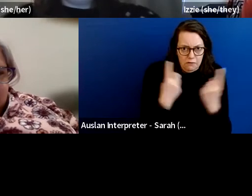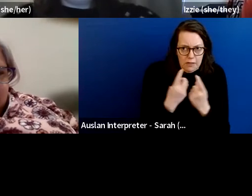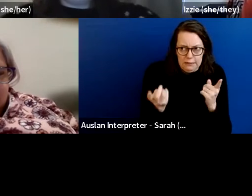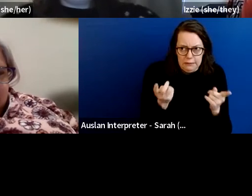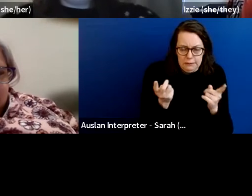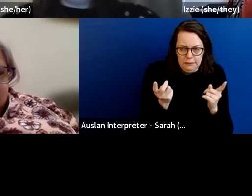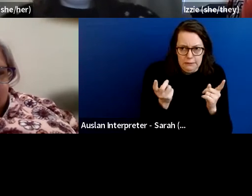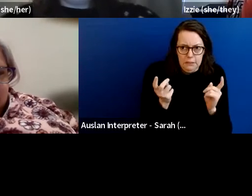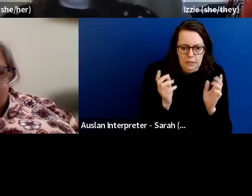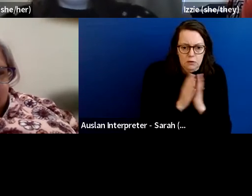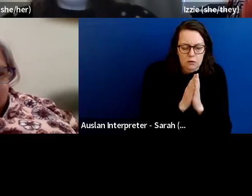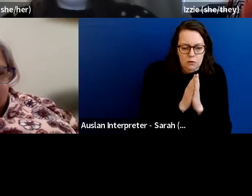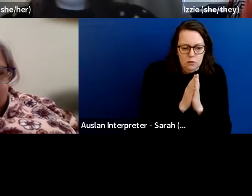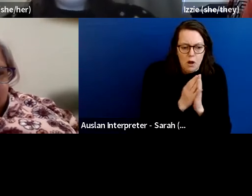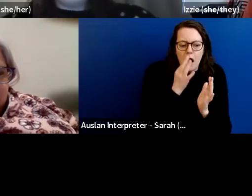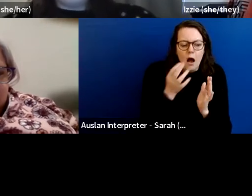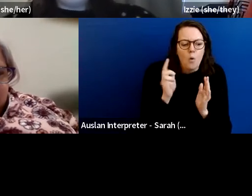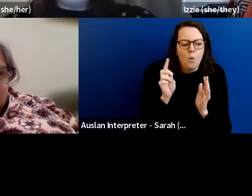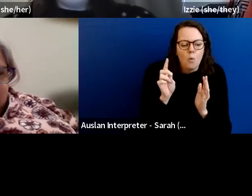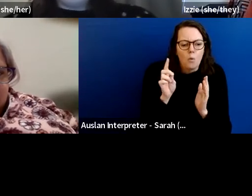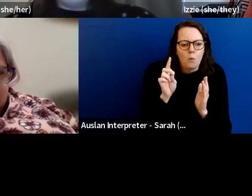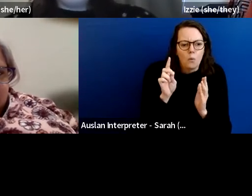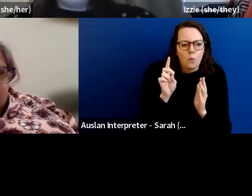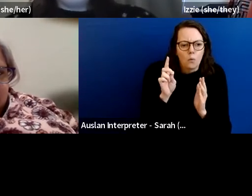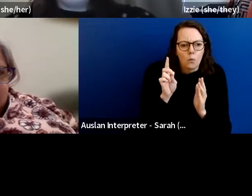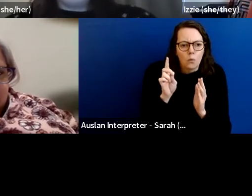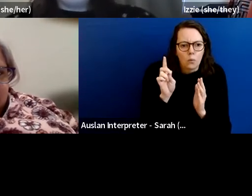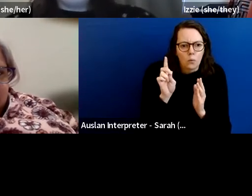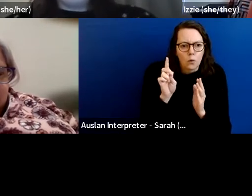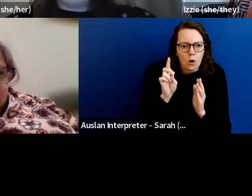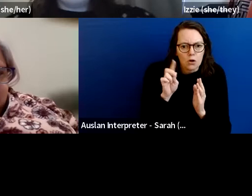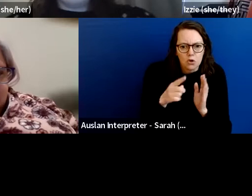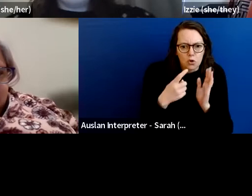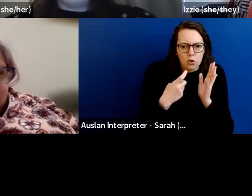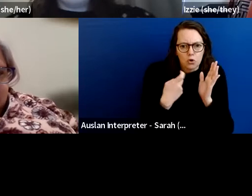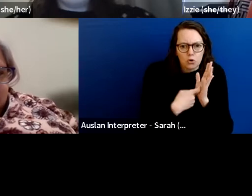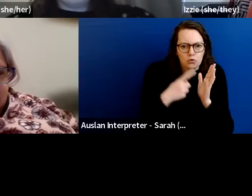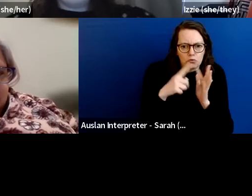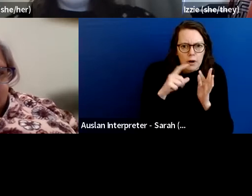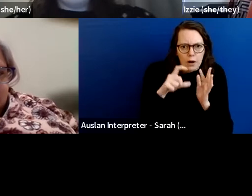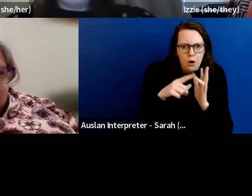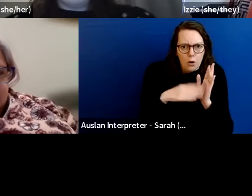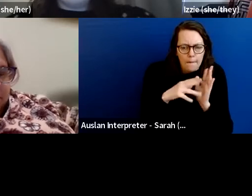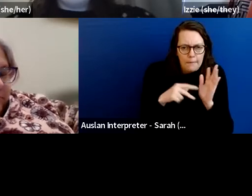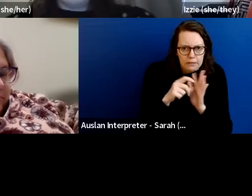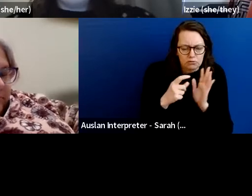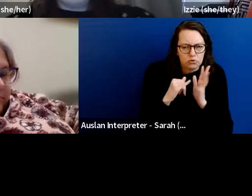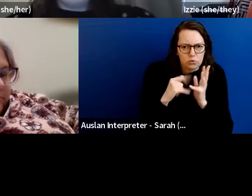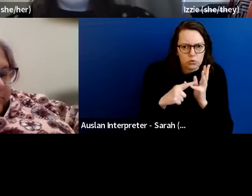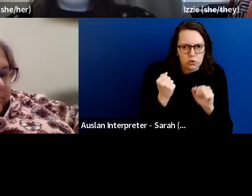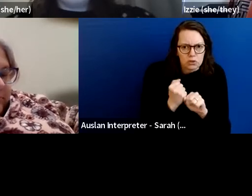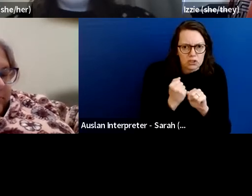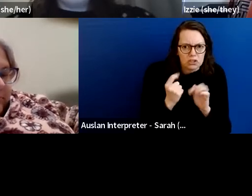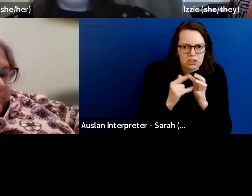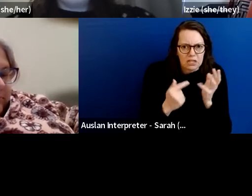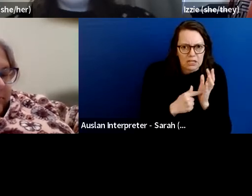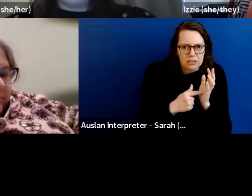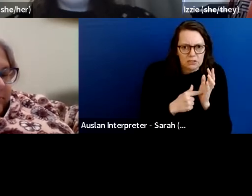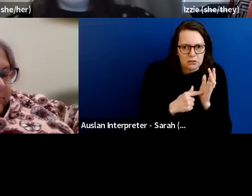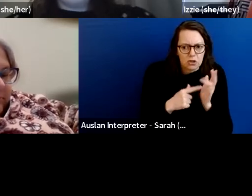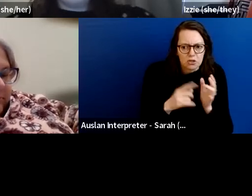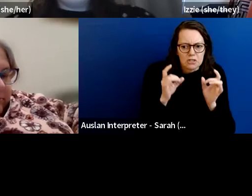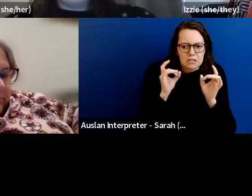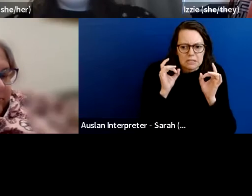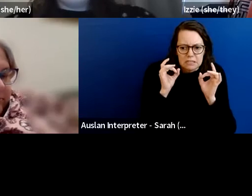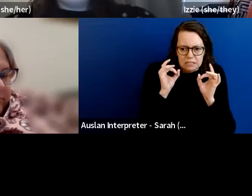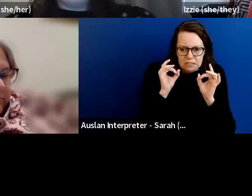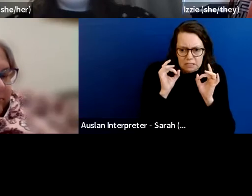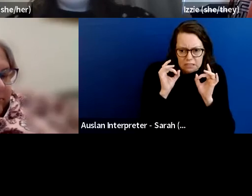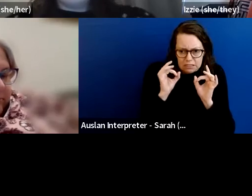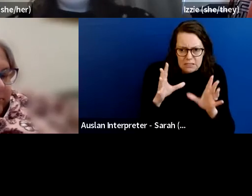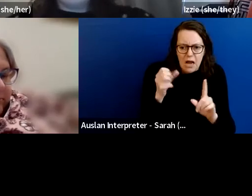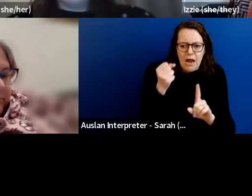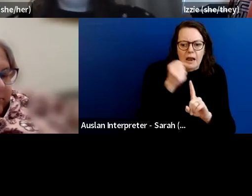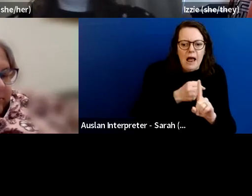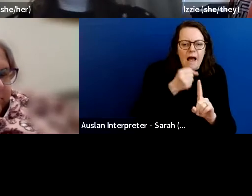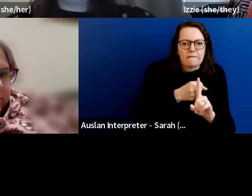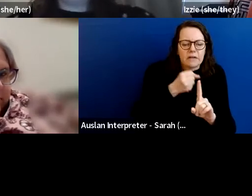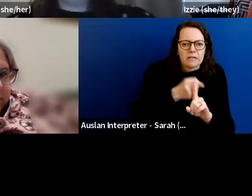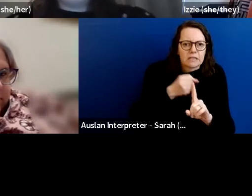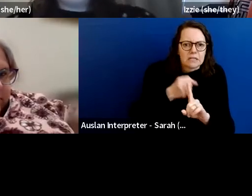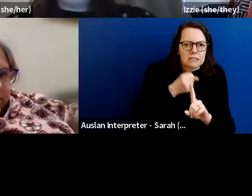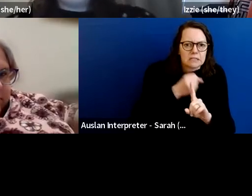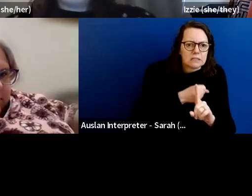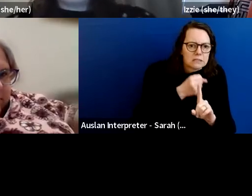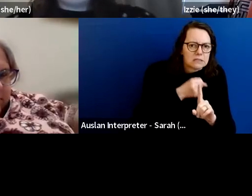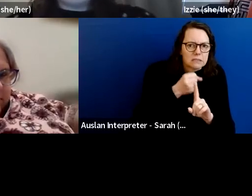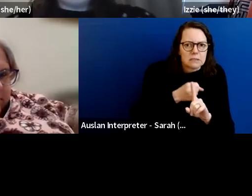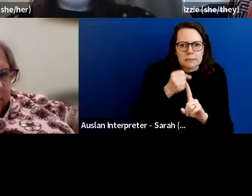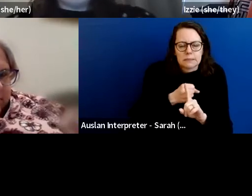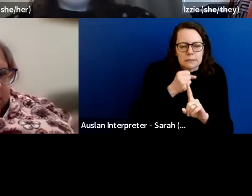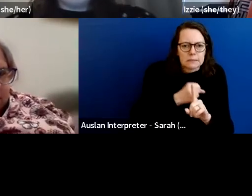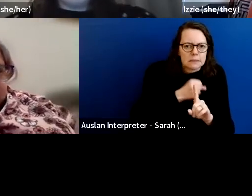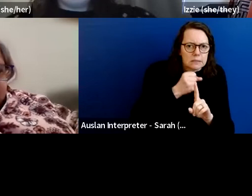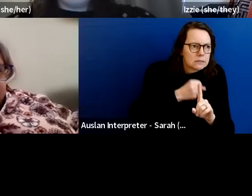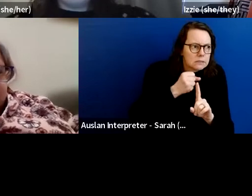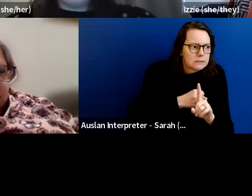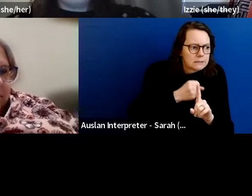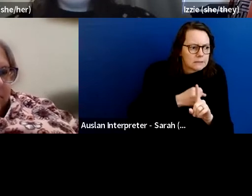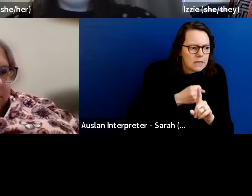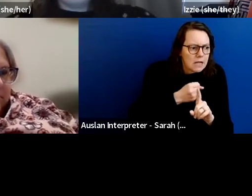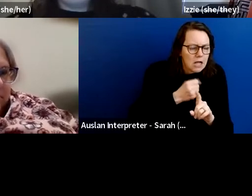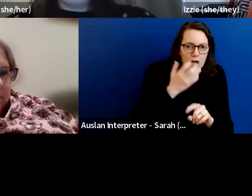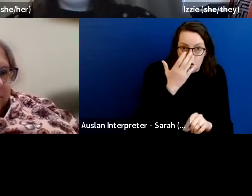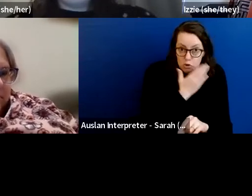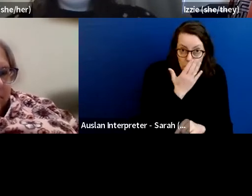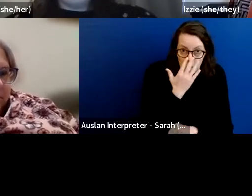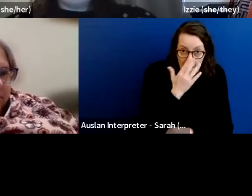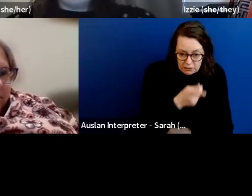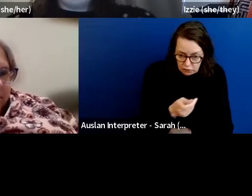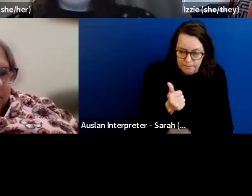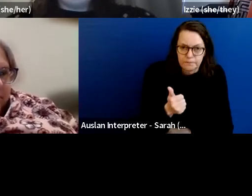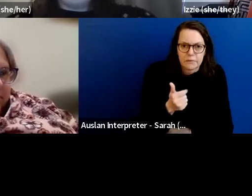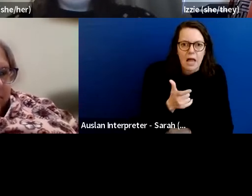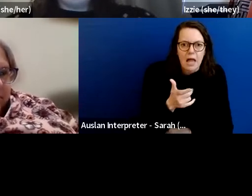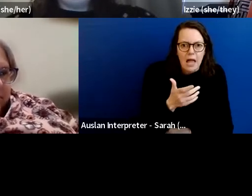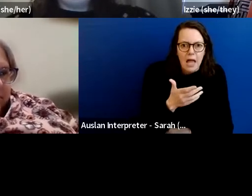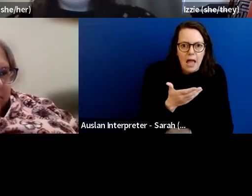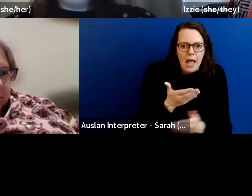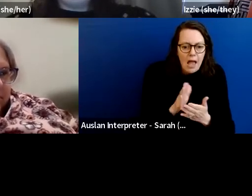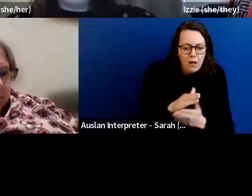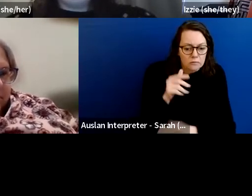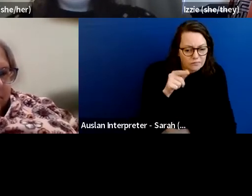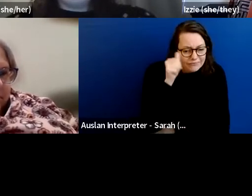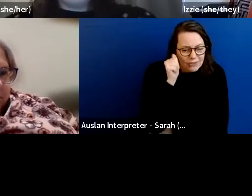I suppose and I'll throw this open, and what things do you suggest to families of young children, just a kickstart that went, you know, thinking about that before school age, what do you imagine would be a great way to sort of kickstart that idea of being